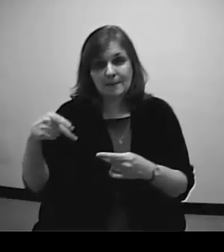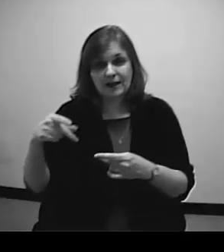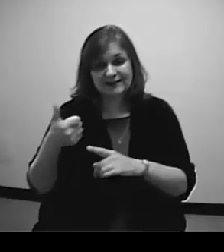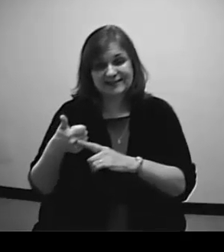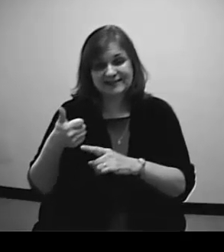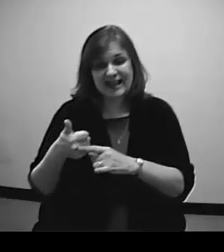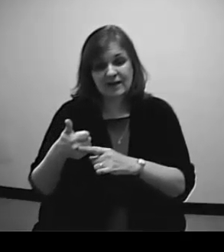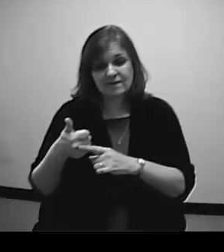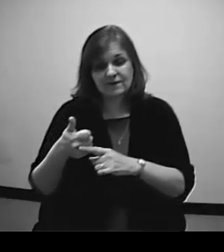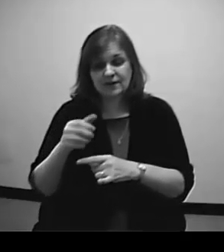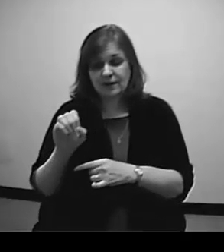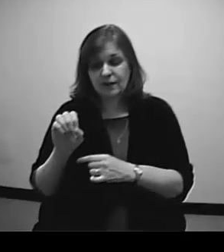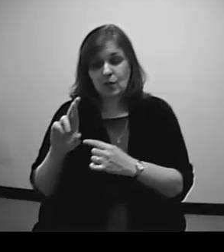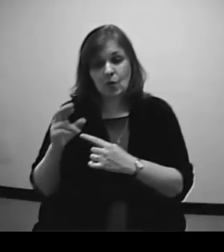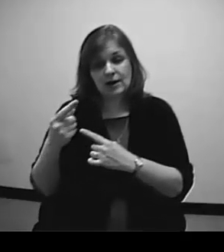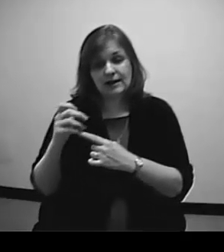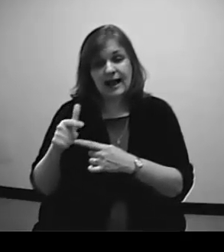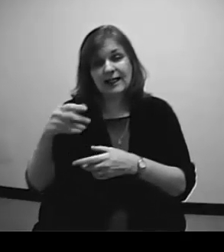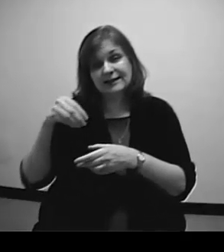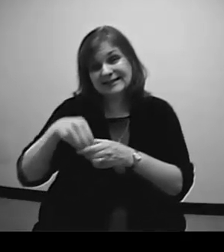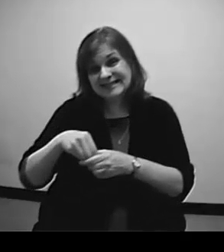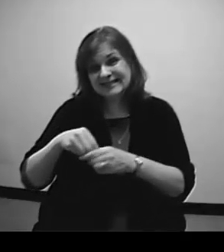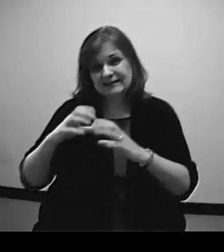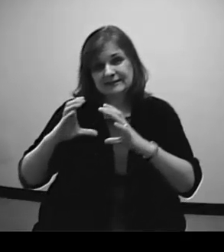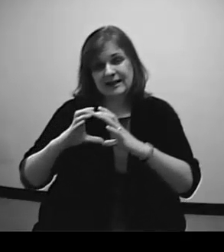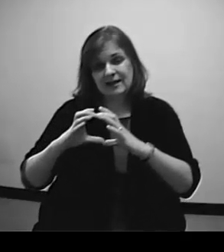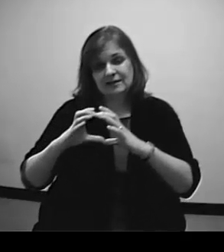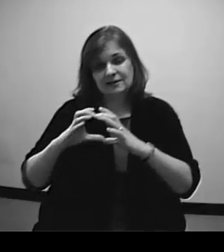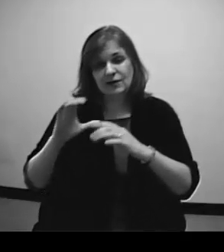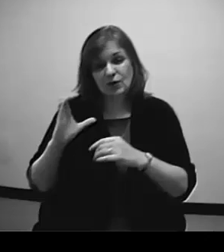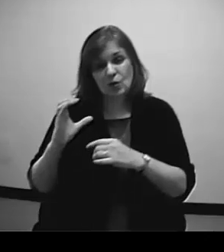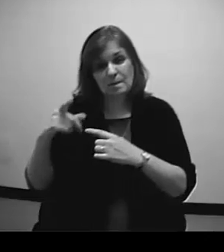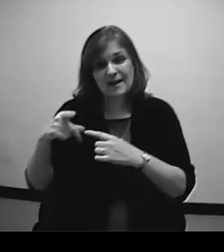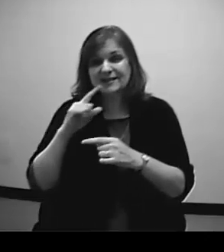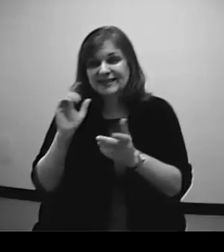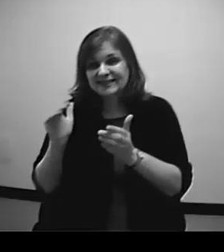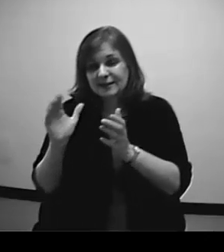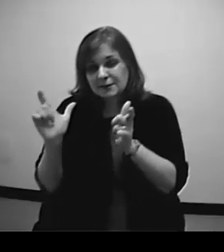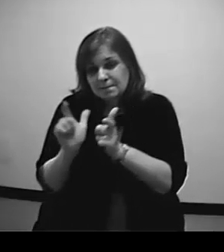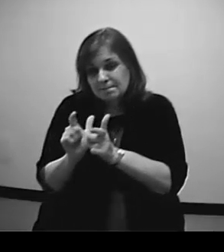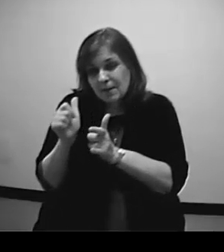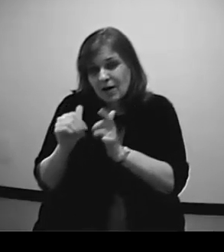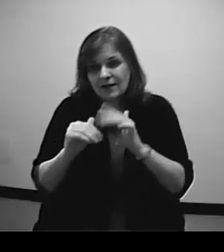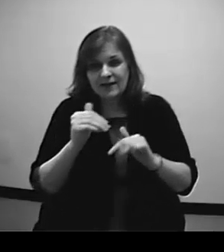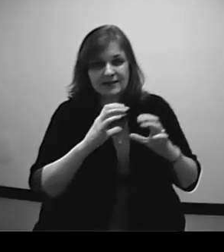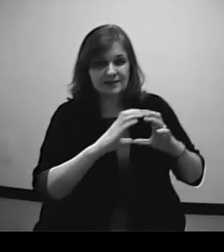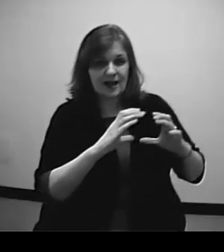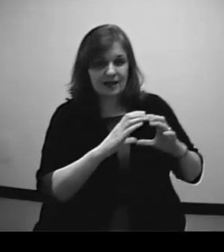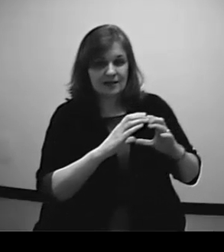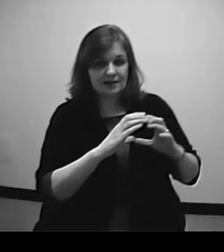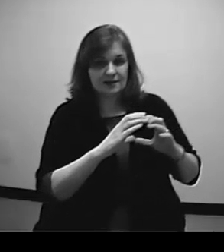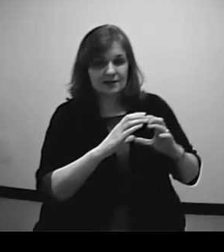itself remember is an organelle inside the cell so it's even smaller than cell itself!